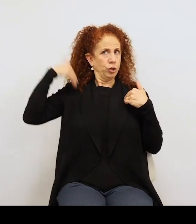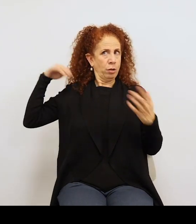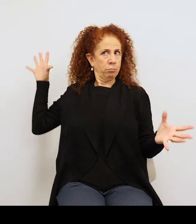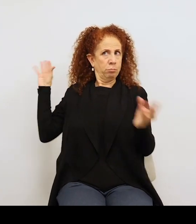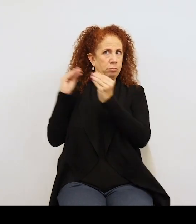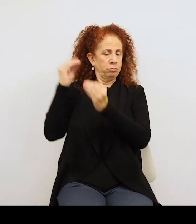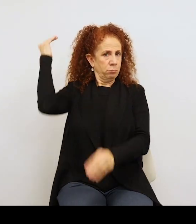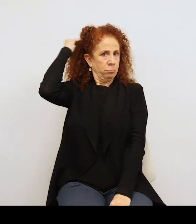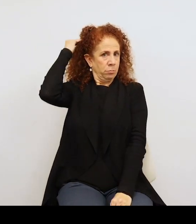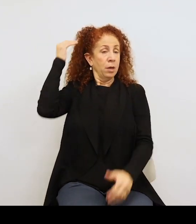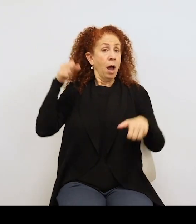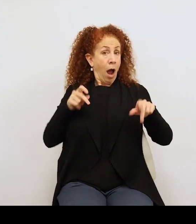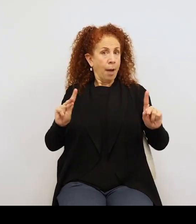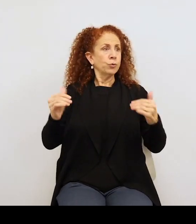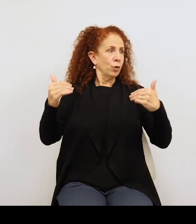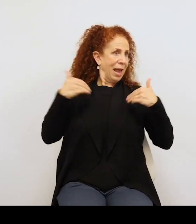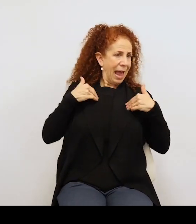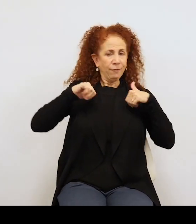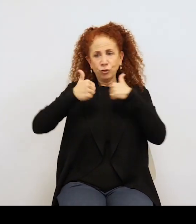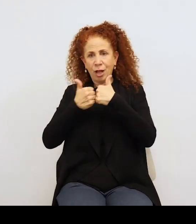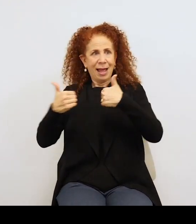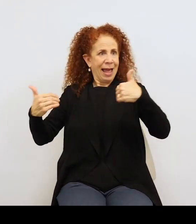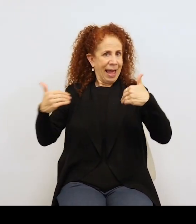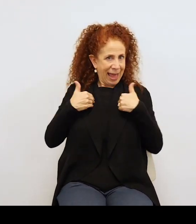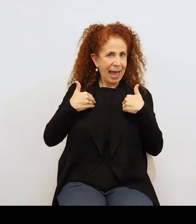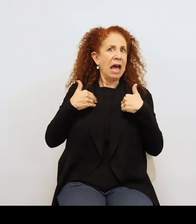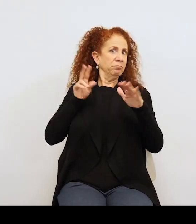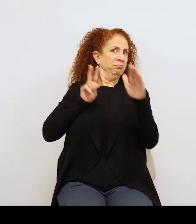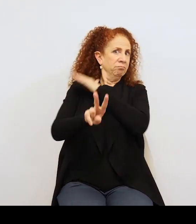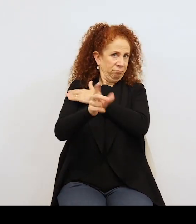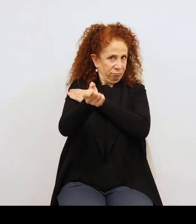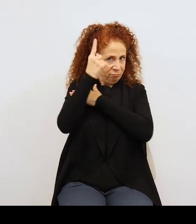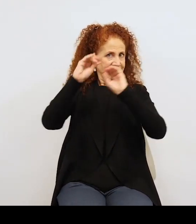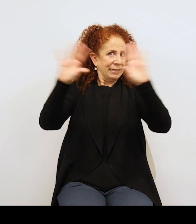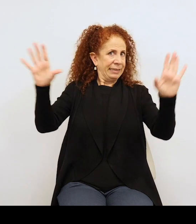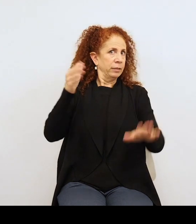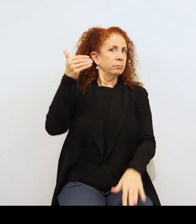and all of the opportunities and challenges that lay clearly ahead of us, what